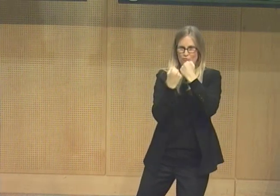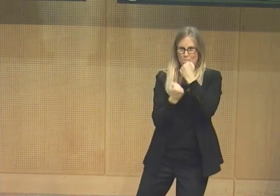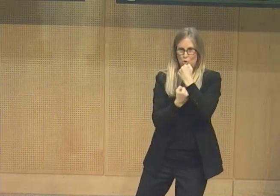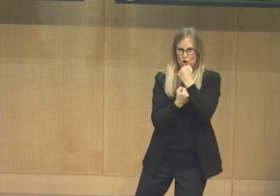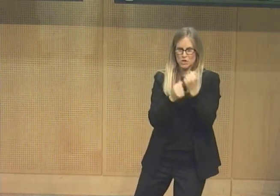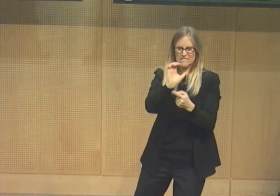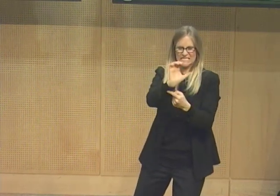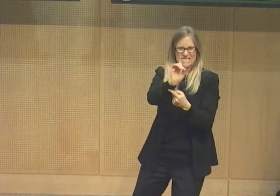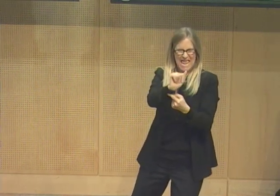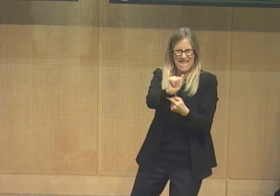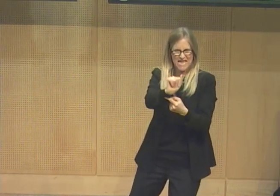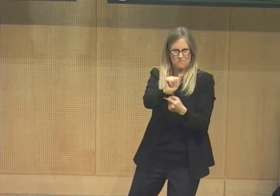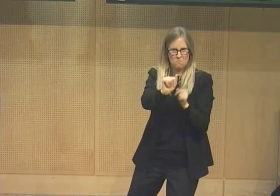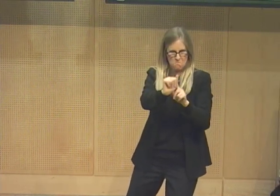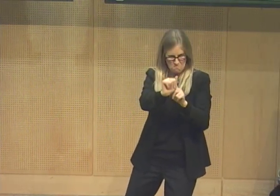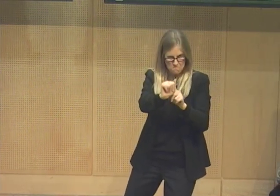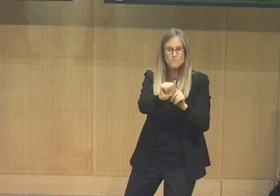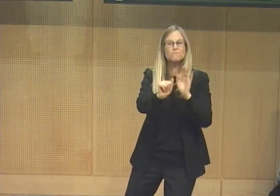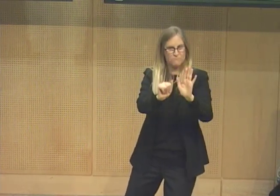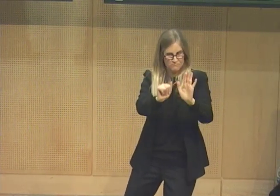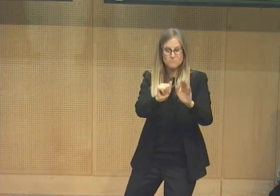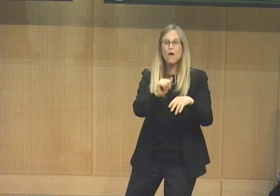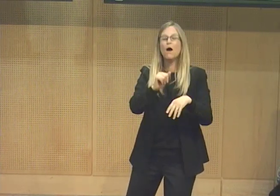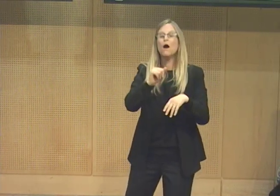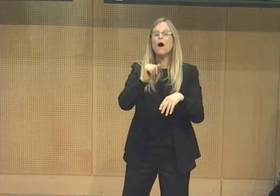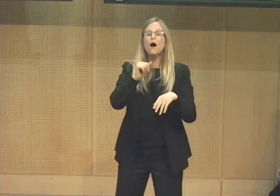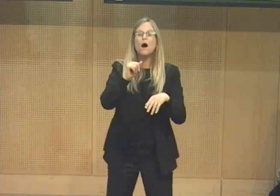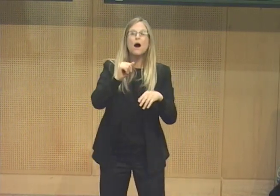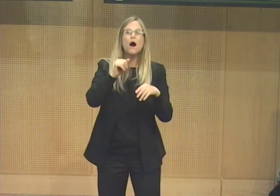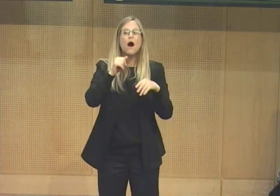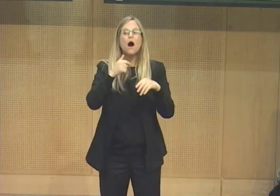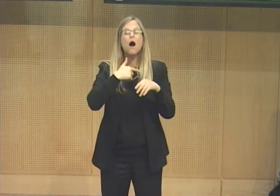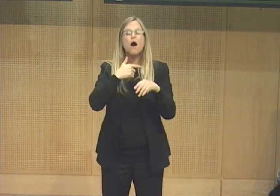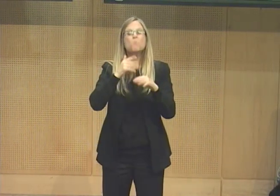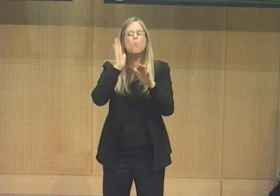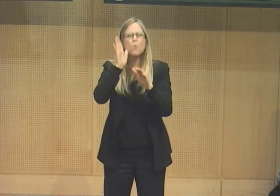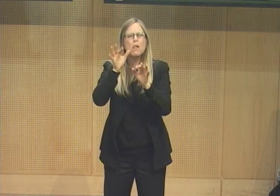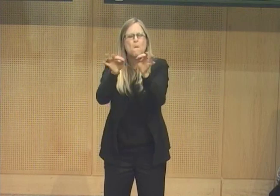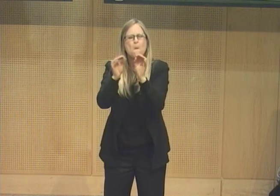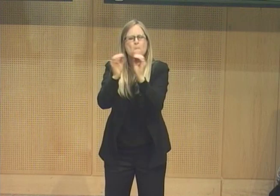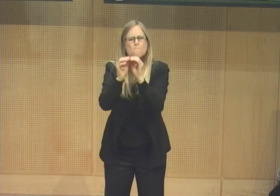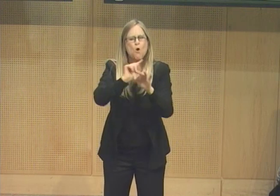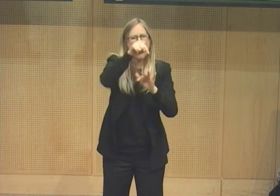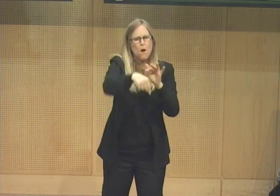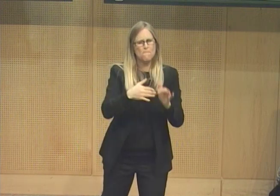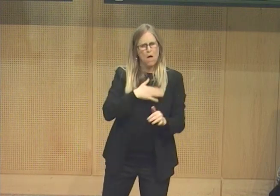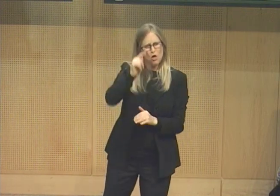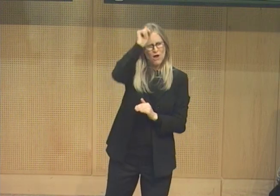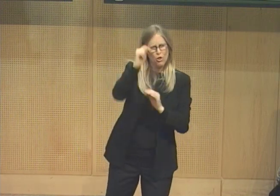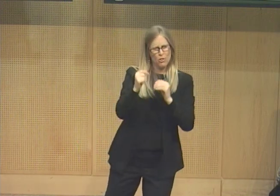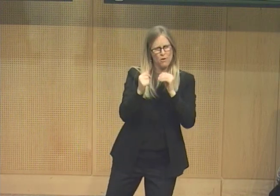CDA, critical discourse analysis. Now I'm going to talk more in depth